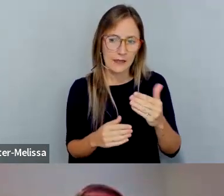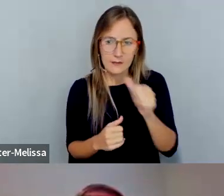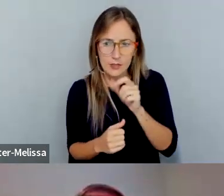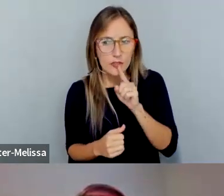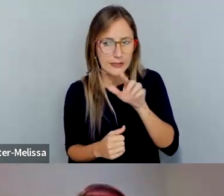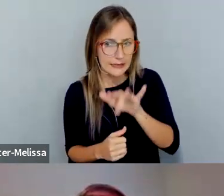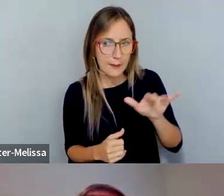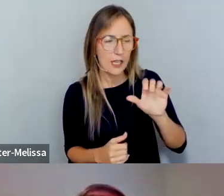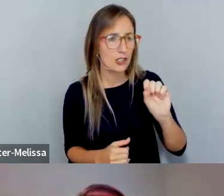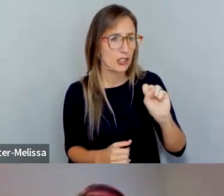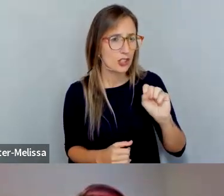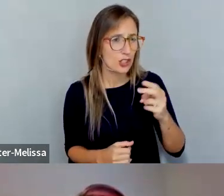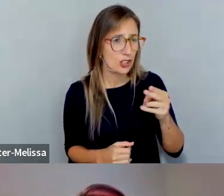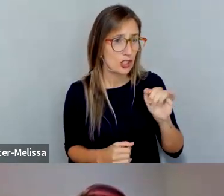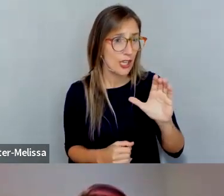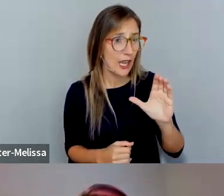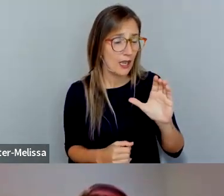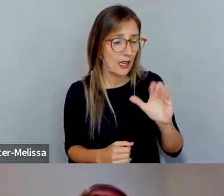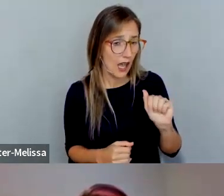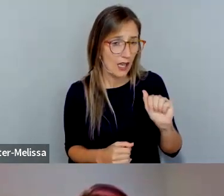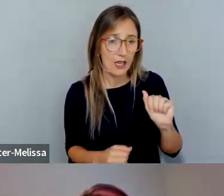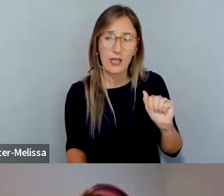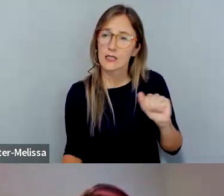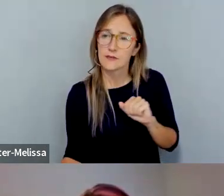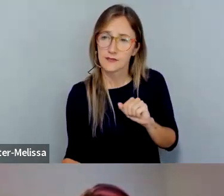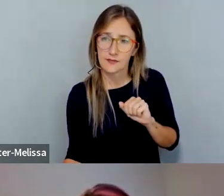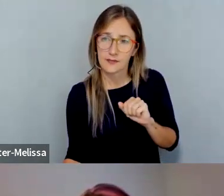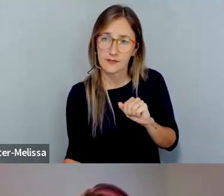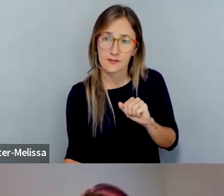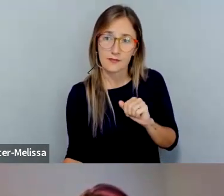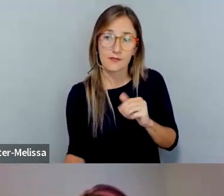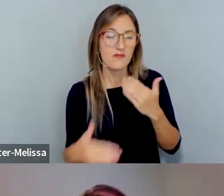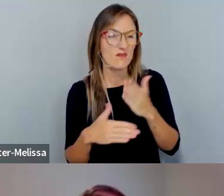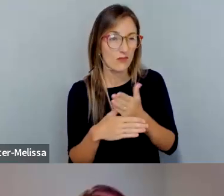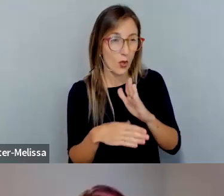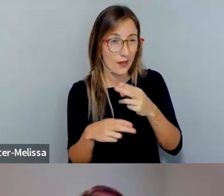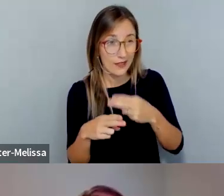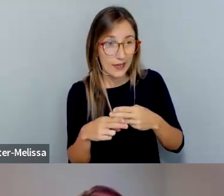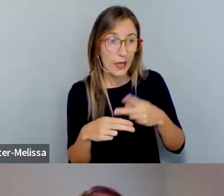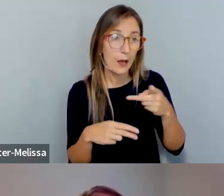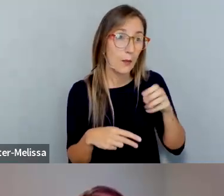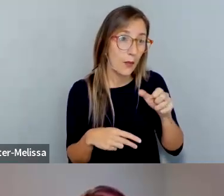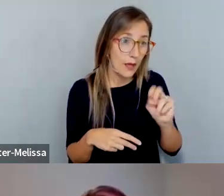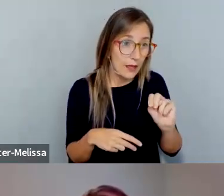: She/her.